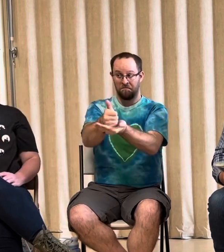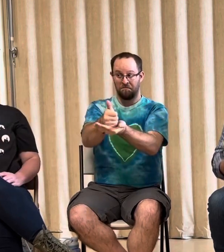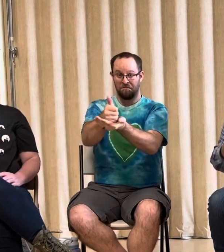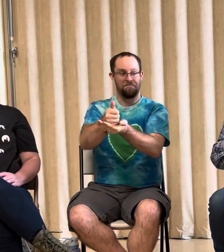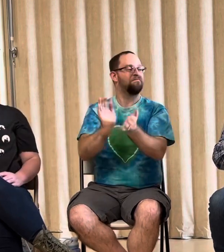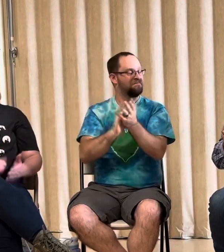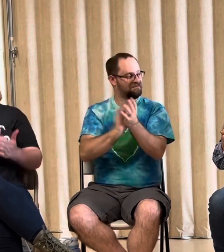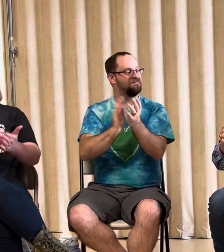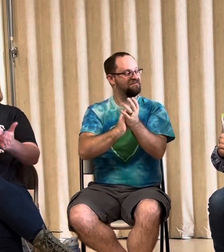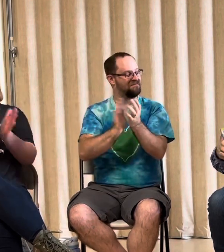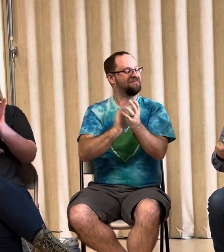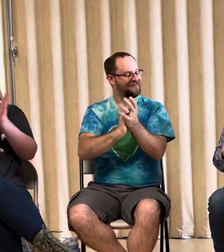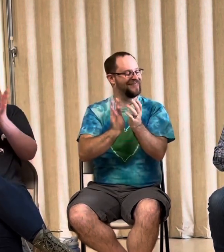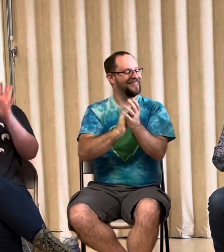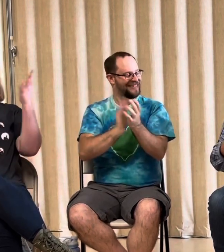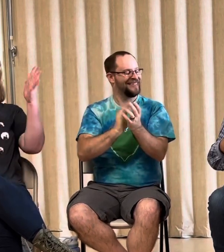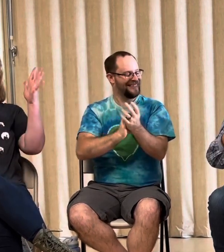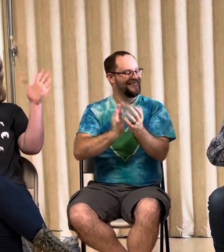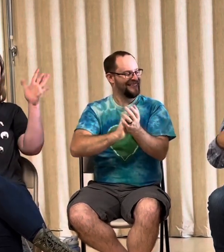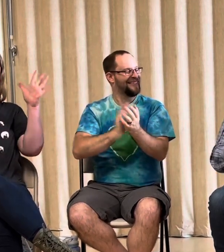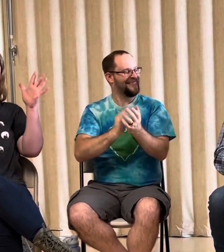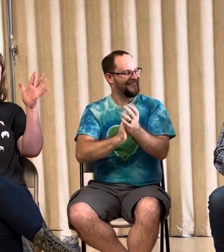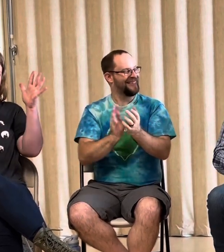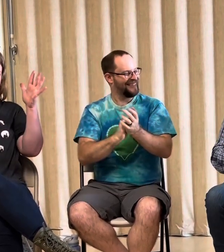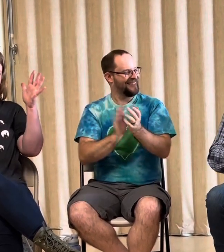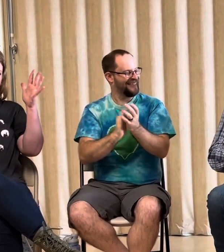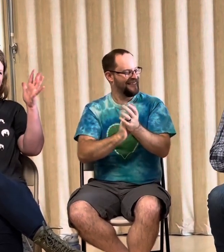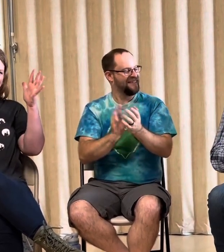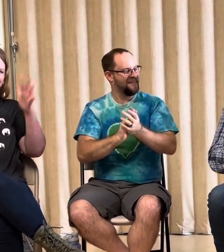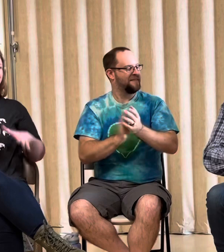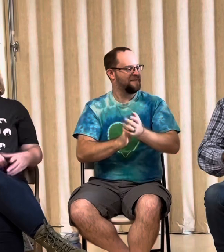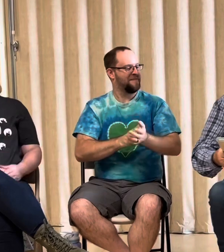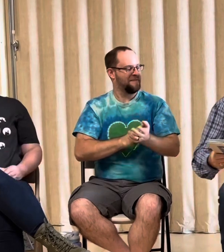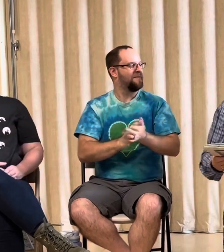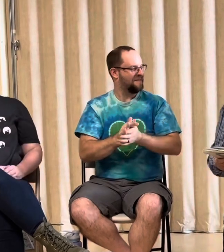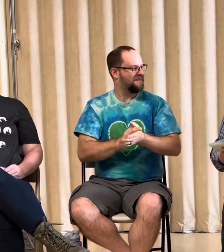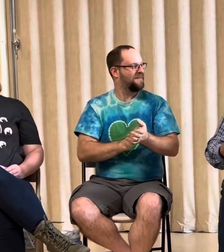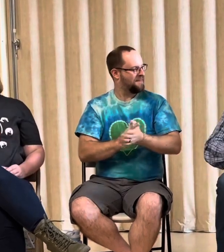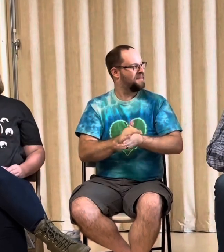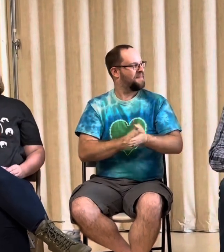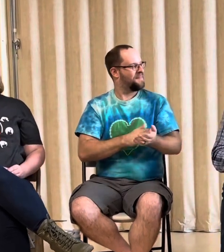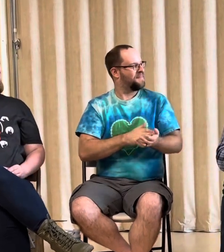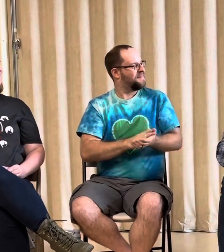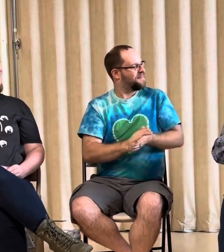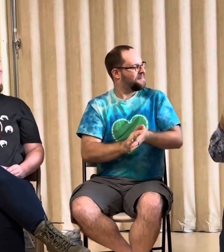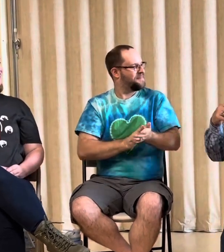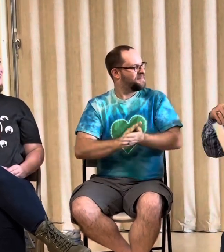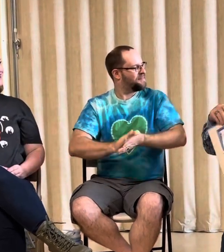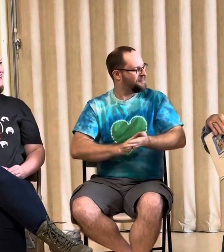There you go! CALI: Thank you! Thank you, Grandpa! GRAMPS: You're welcome!